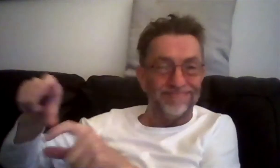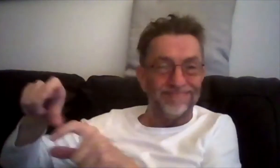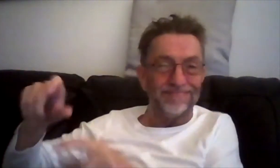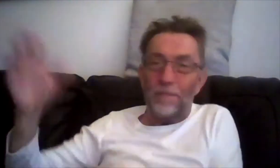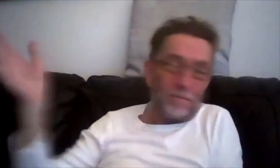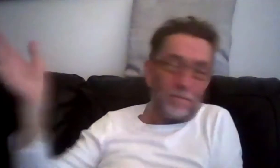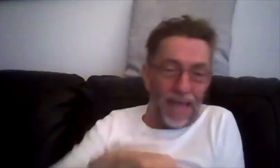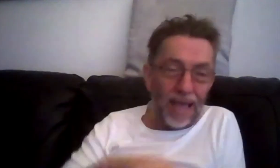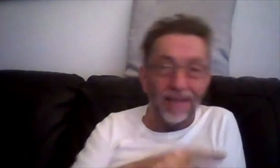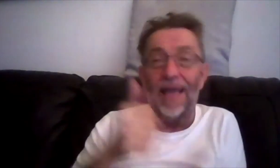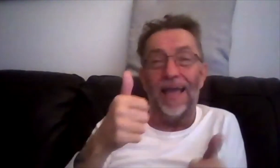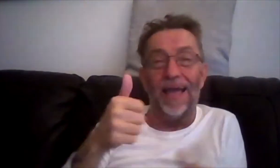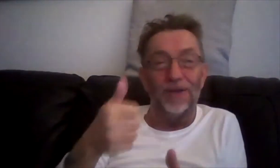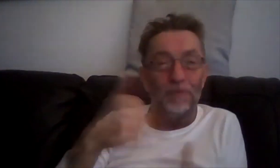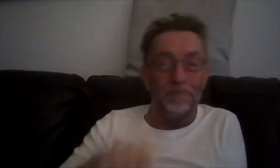And so we did!